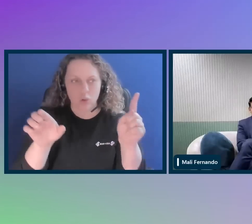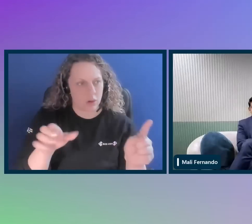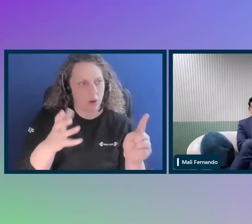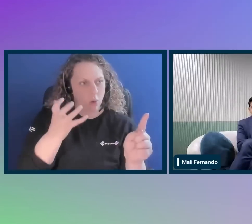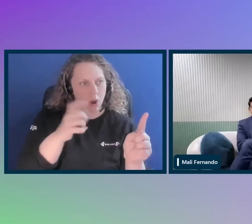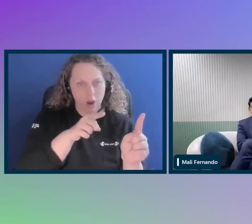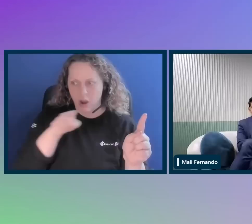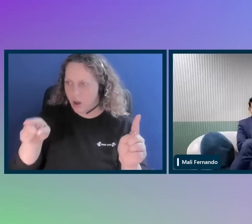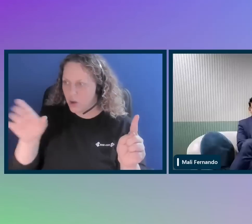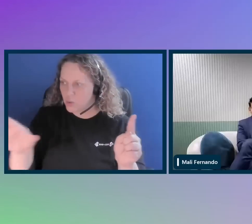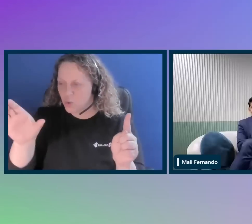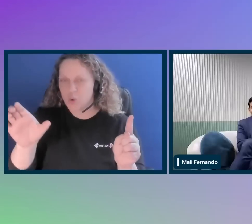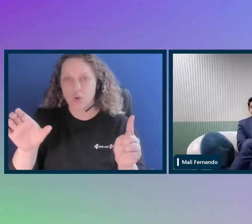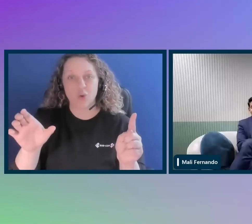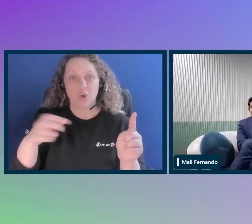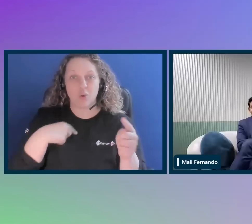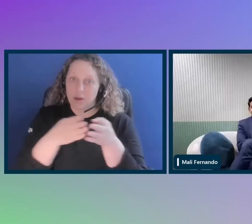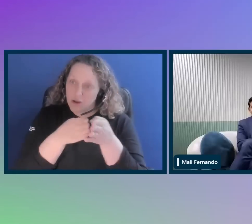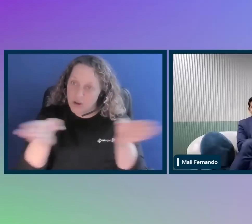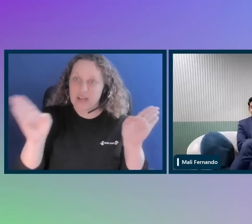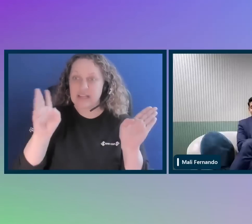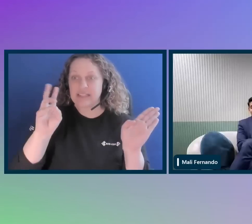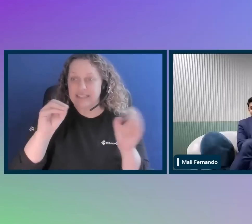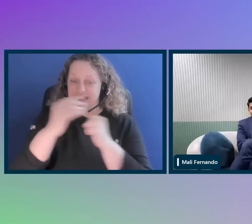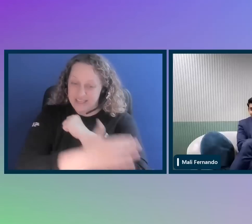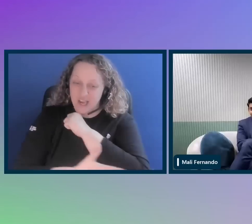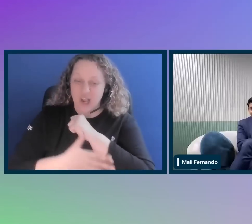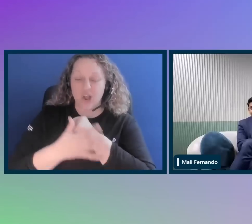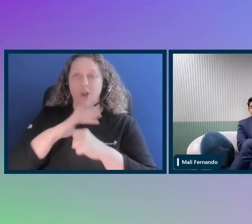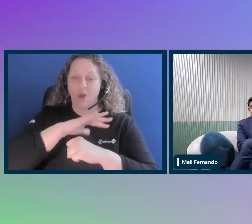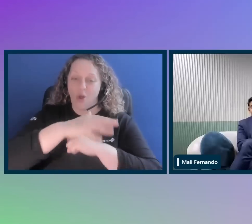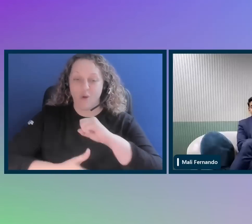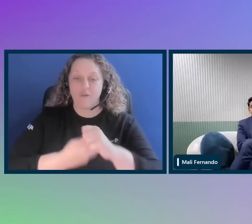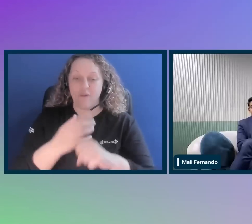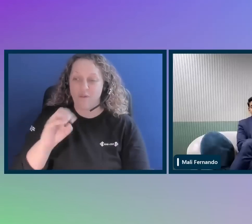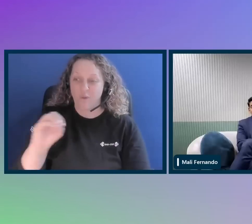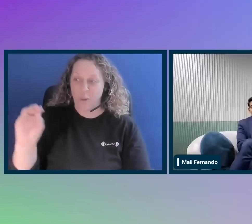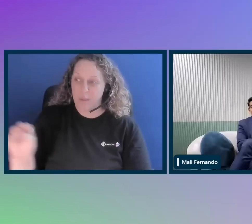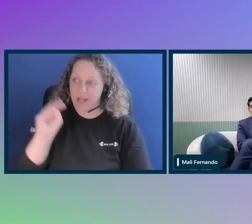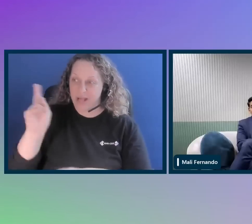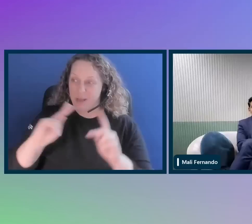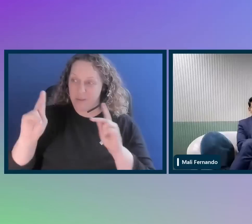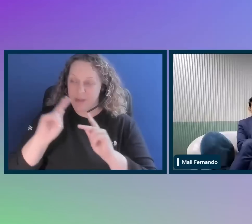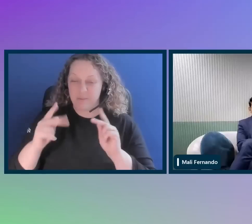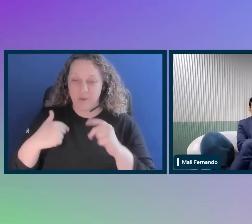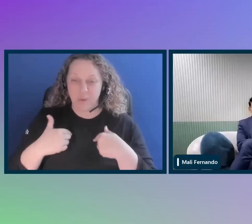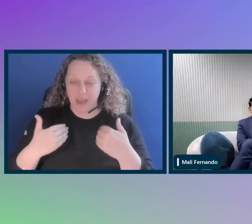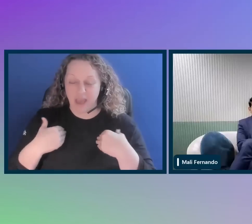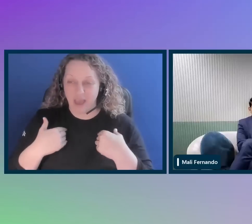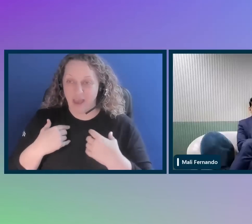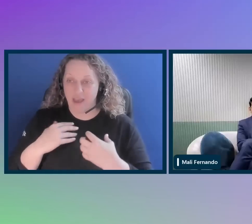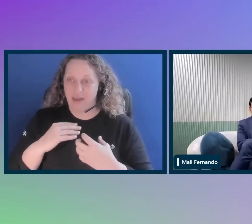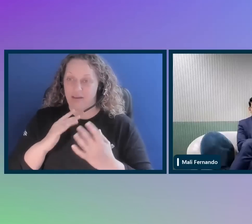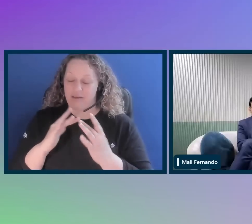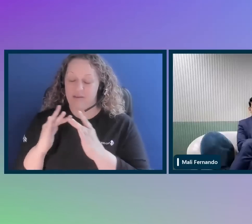across 60 countries, serving 40 million people, and of course, we have a variety of people